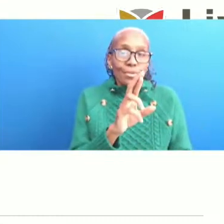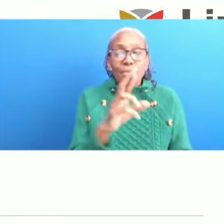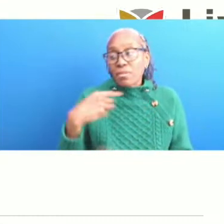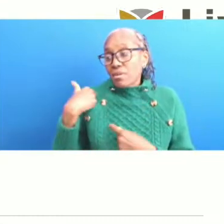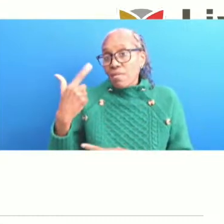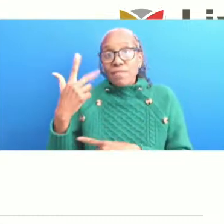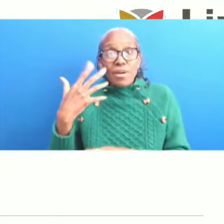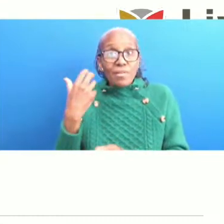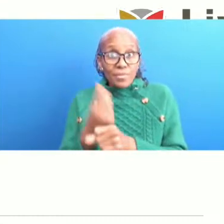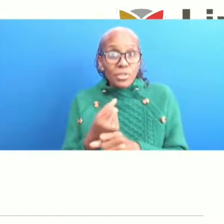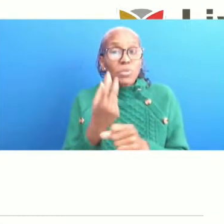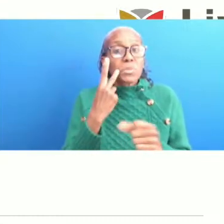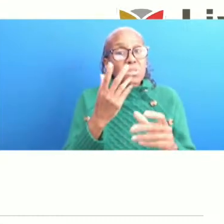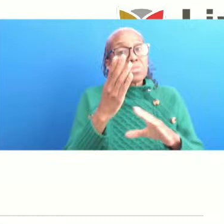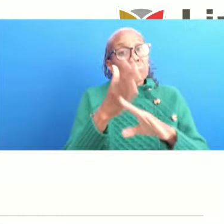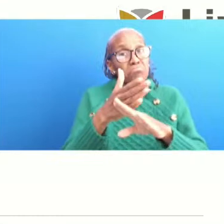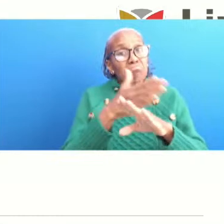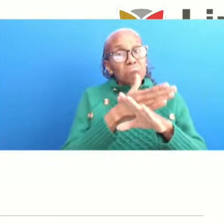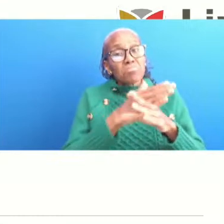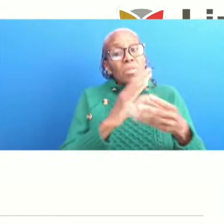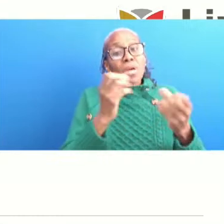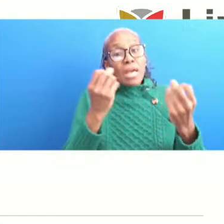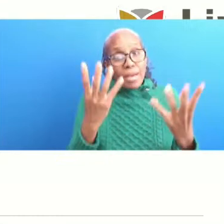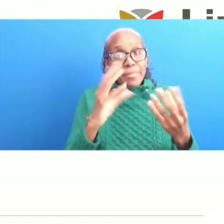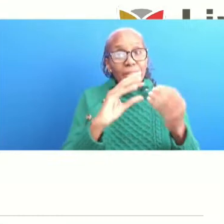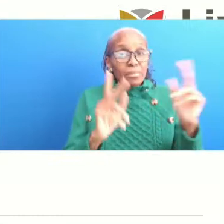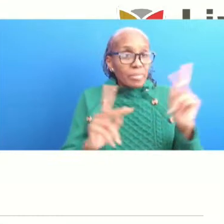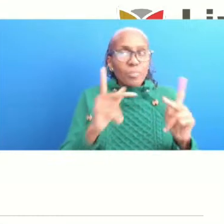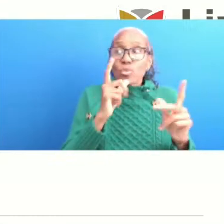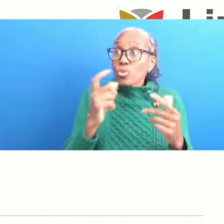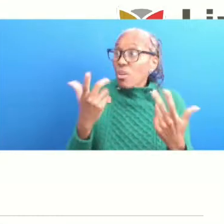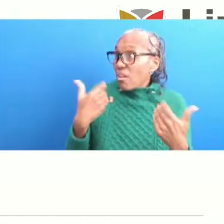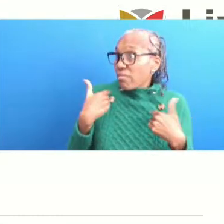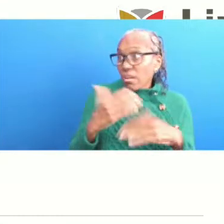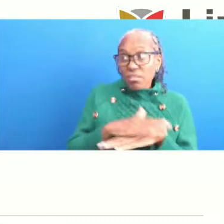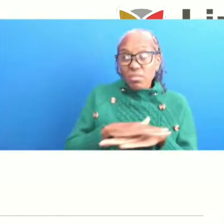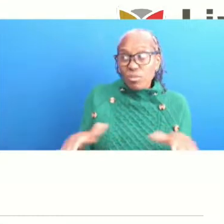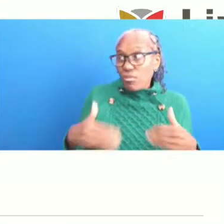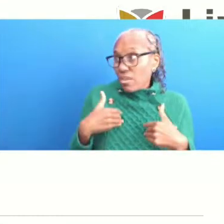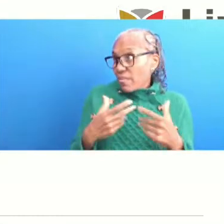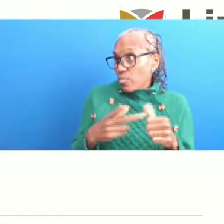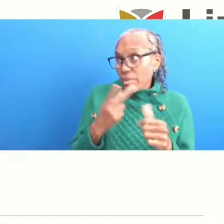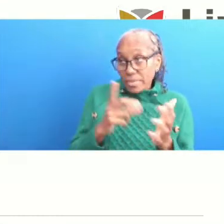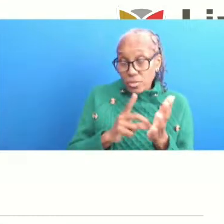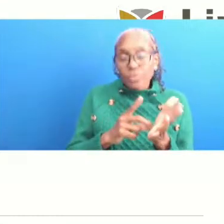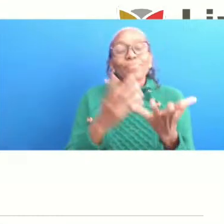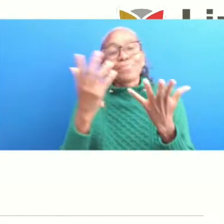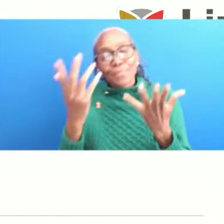PERCENT OF OUR RESIDENTS WHO DON'T HAVE A PRIMARY CARE DOCTOR AND OVER THE LAST FIVE YEARS WE'VE ACTUALLY SEEN